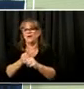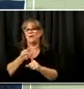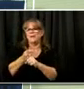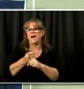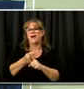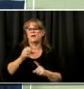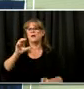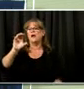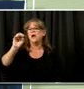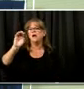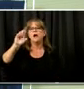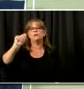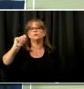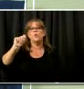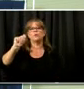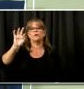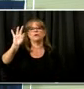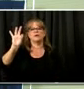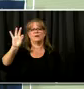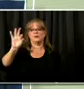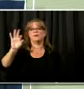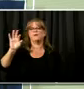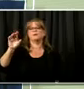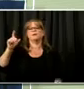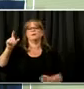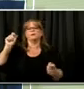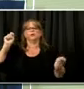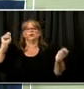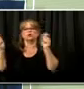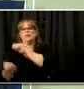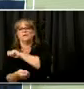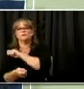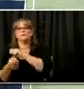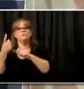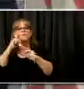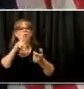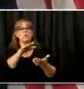any changes to help school districts that might be seeing under enrollment. Yeah. I mean that’s part